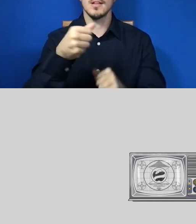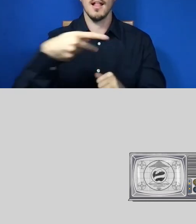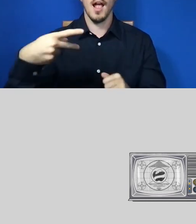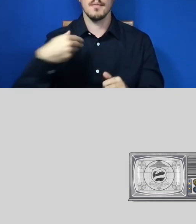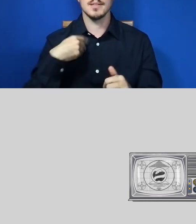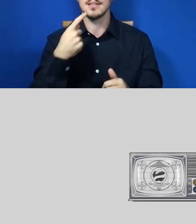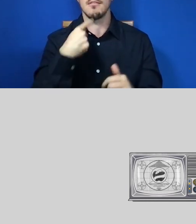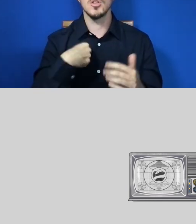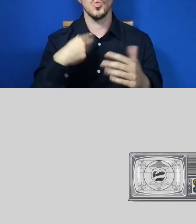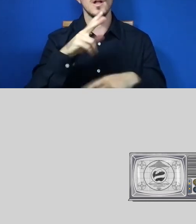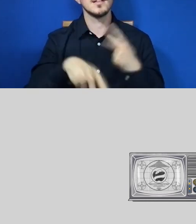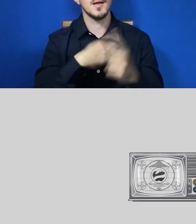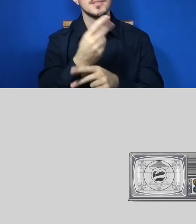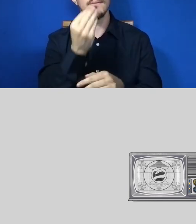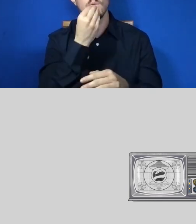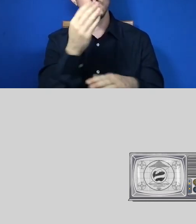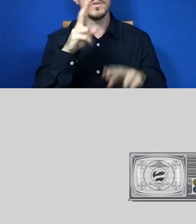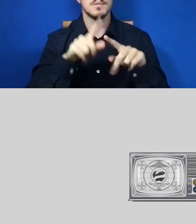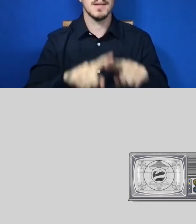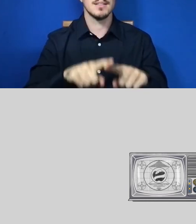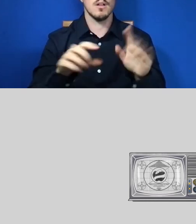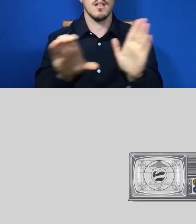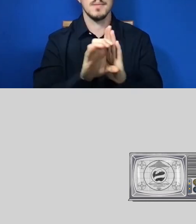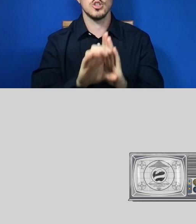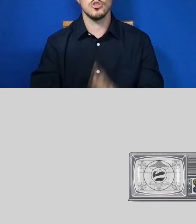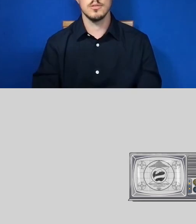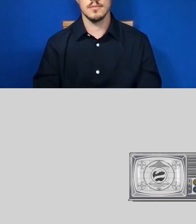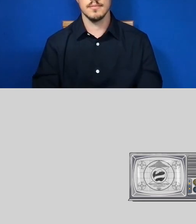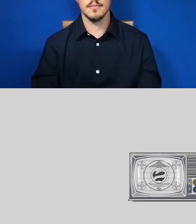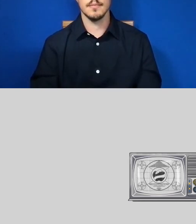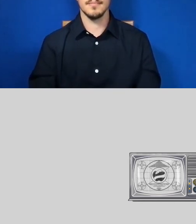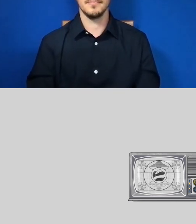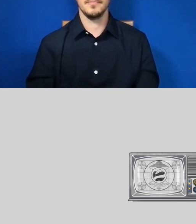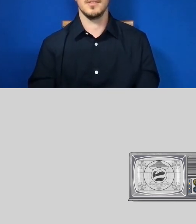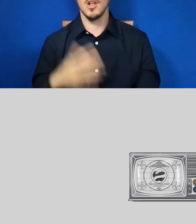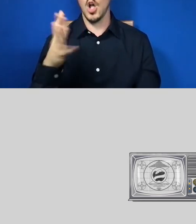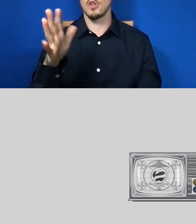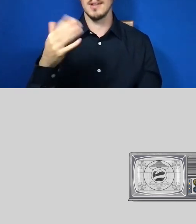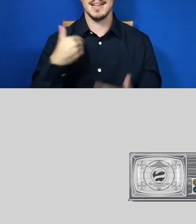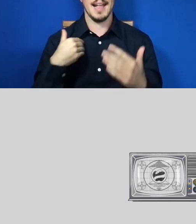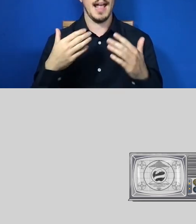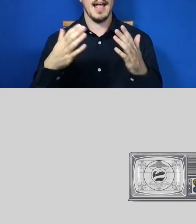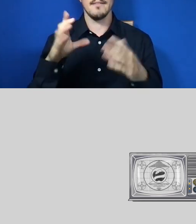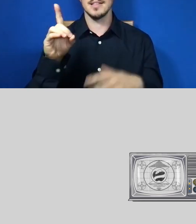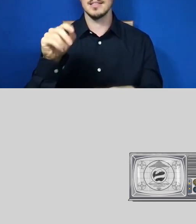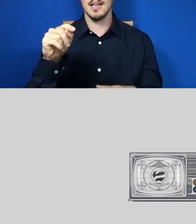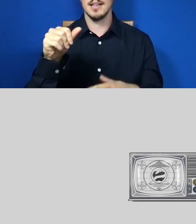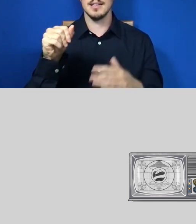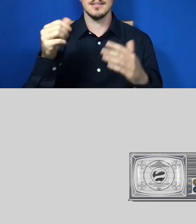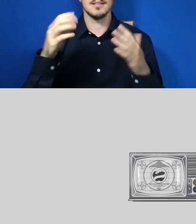that tells us what food it is, based on an image. Well there's already a dataset called ImageNet,